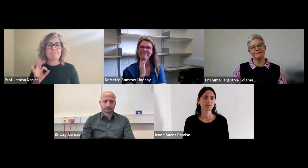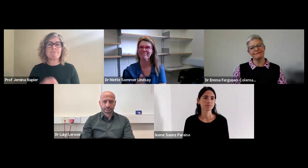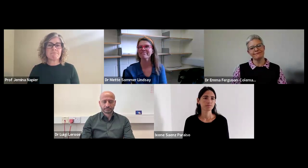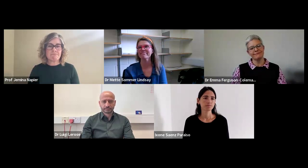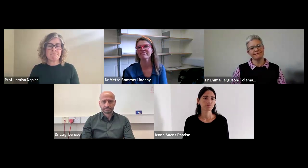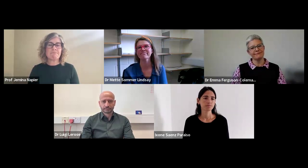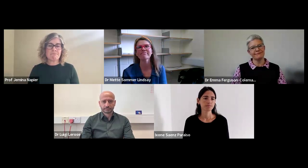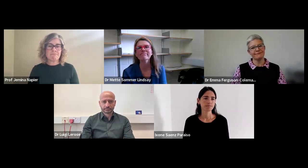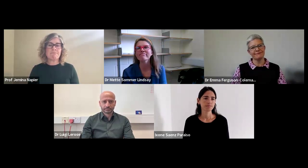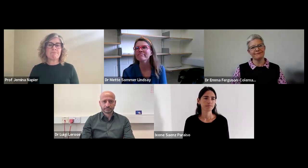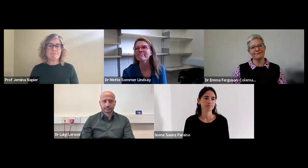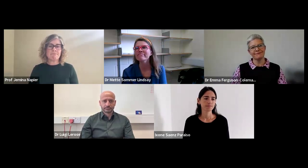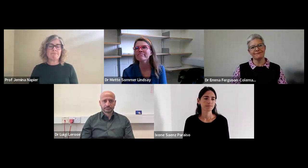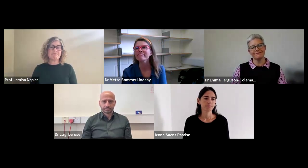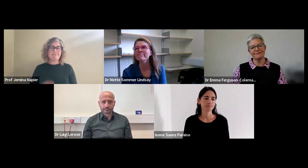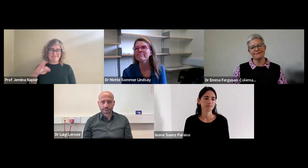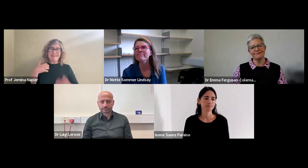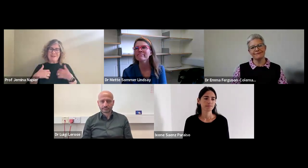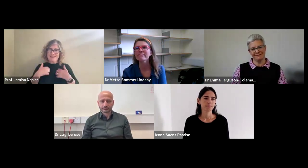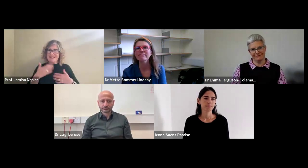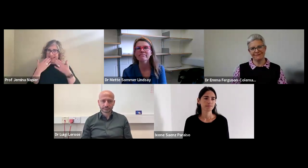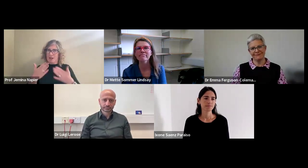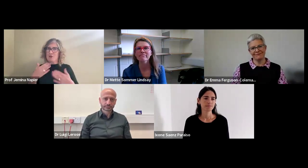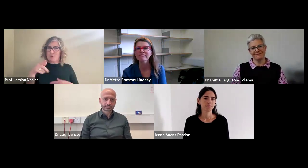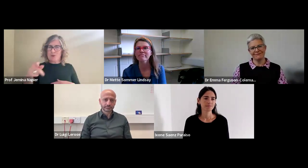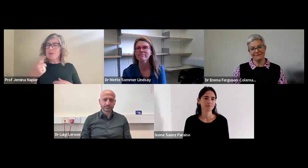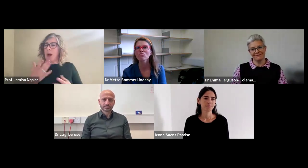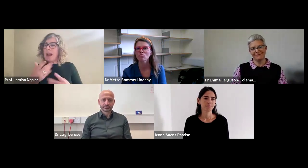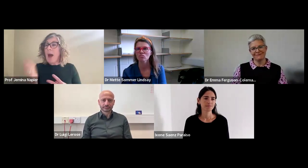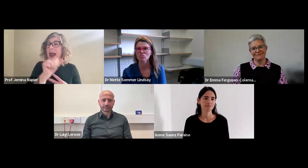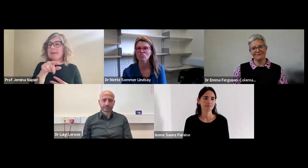for me because I'm concerned about that. Jemina: It's very interesting thanks